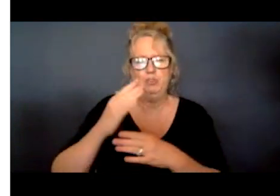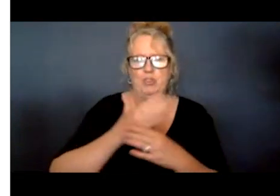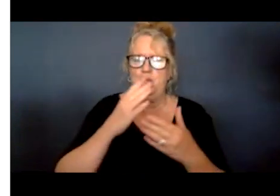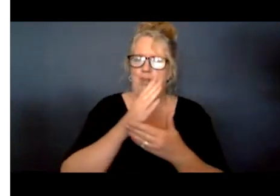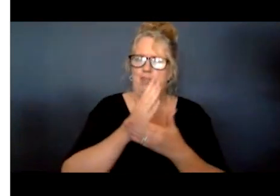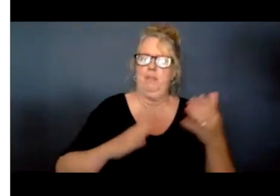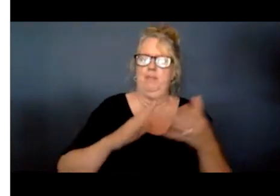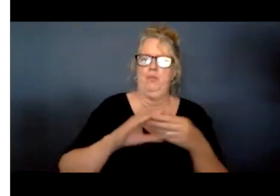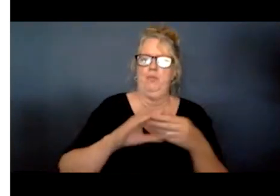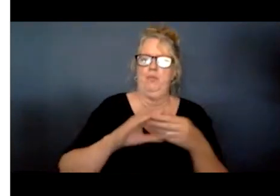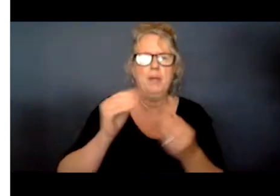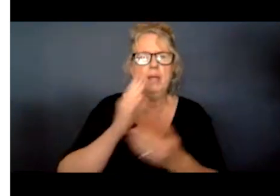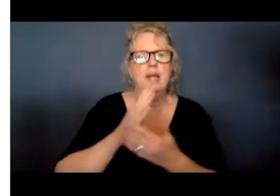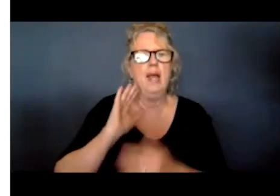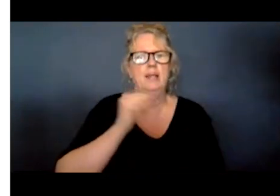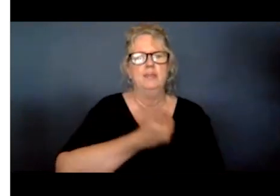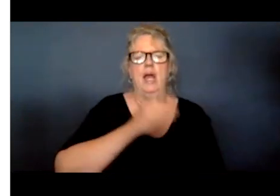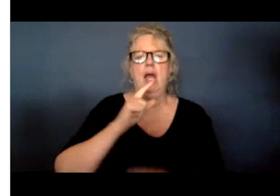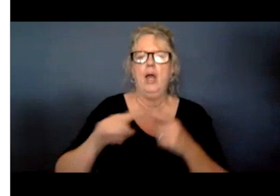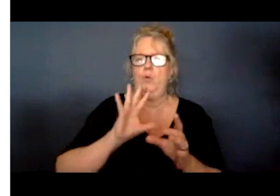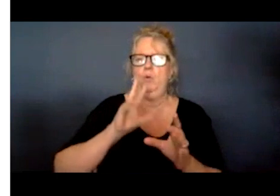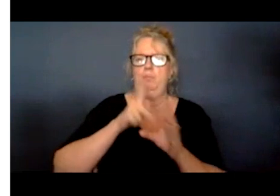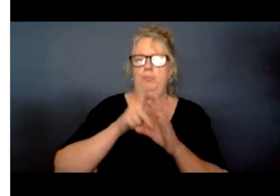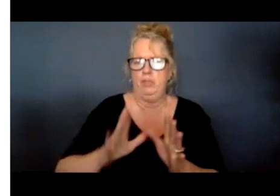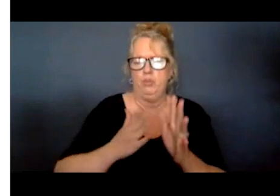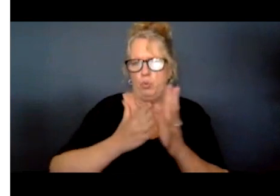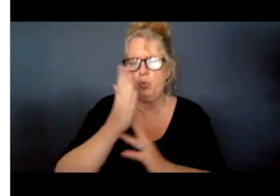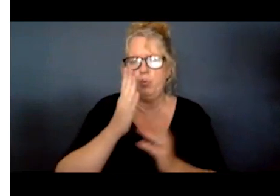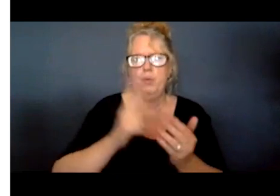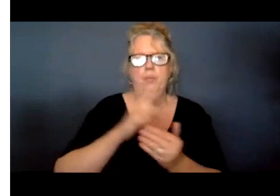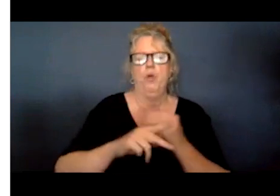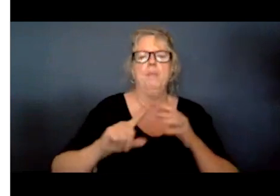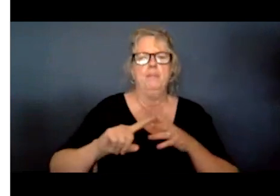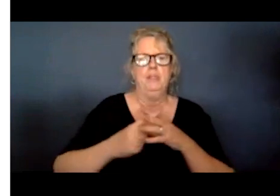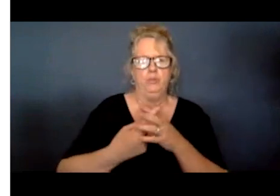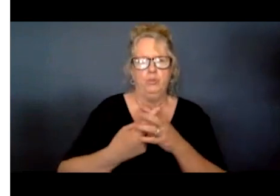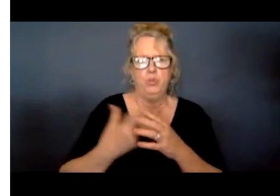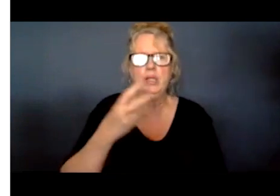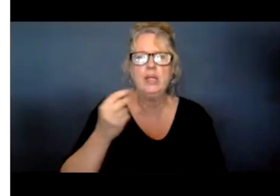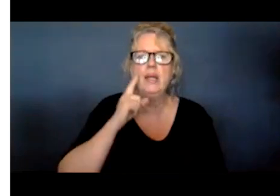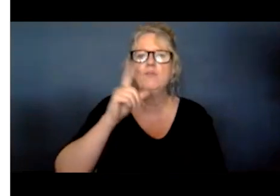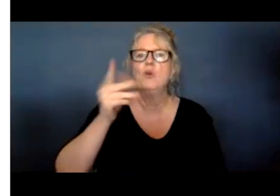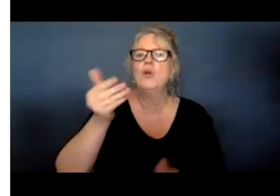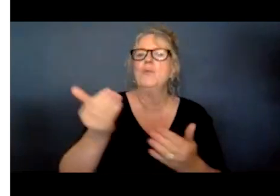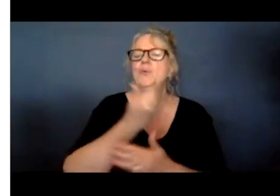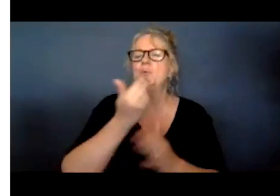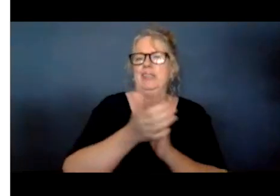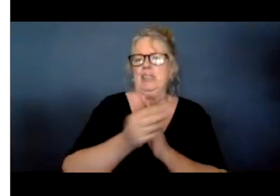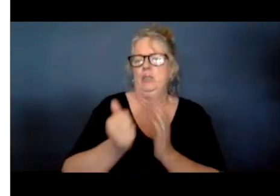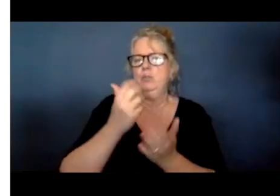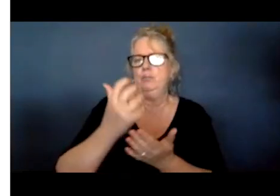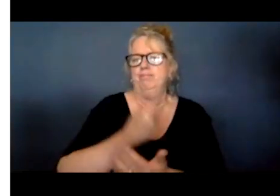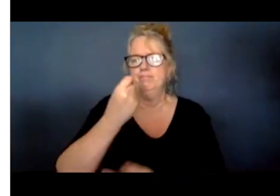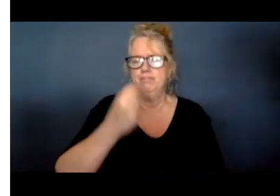as our participants move through the program and start putting their new skills to use!